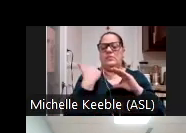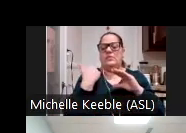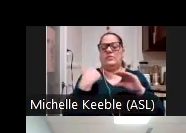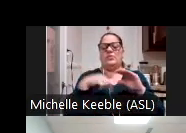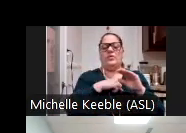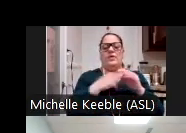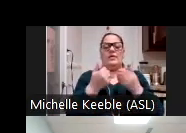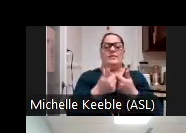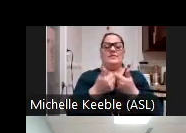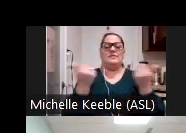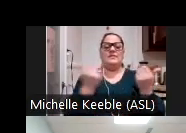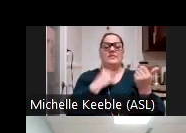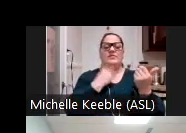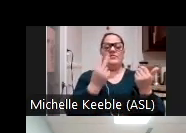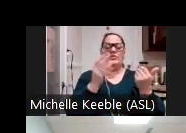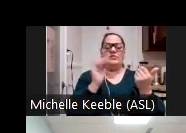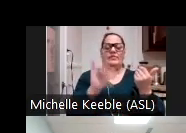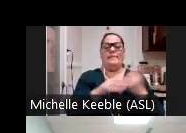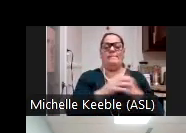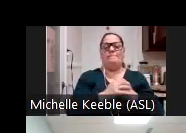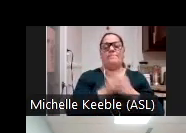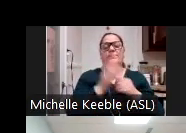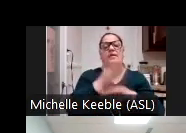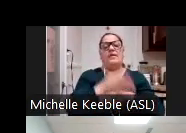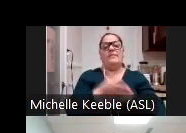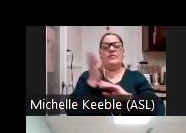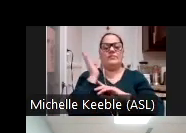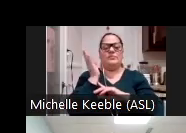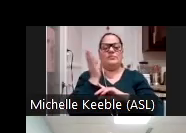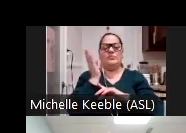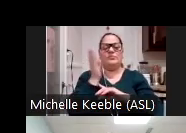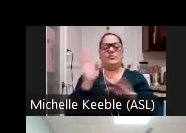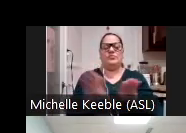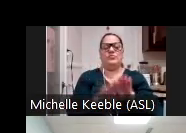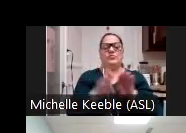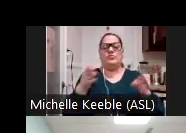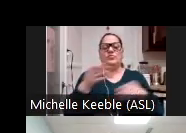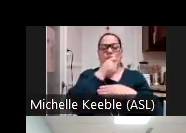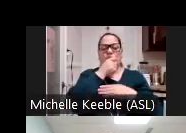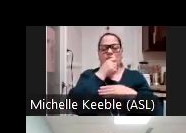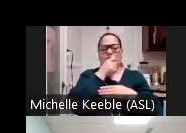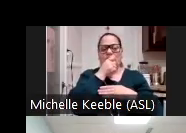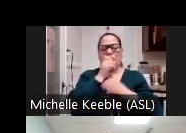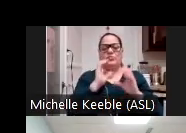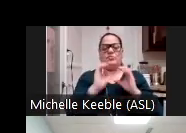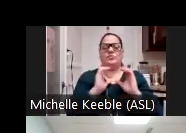space just for that. After the presentation ends, we'll open up mics for conversation unrecorded,